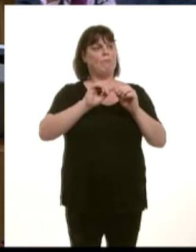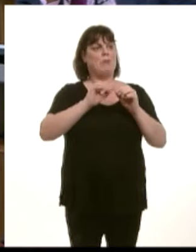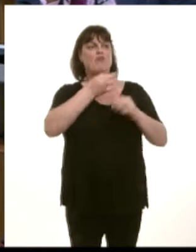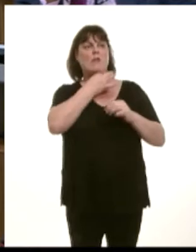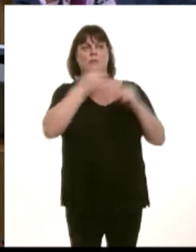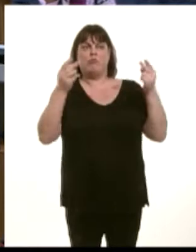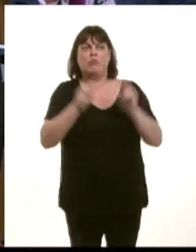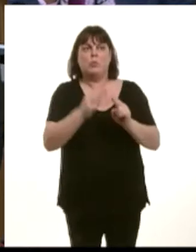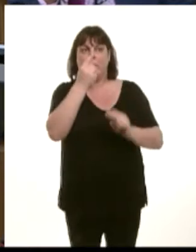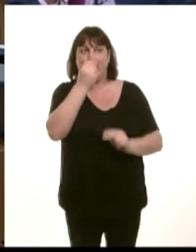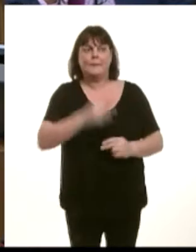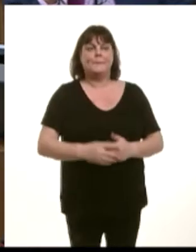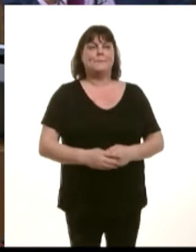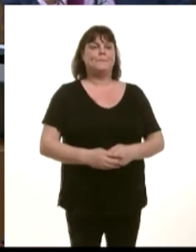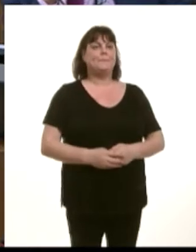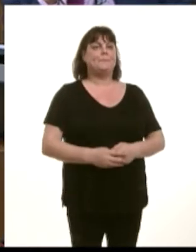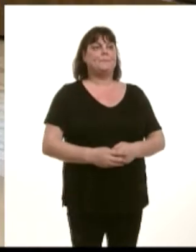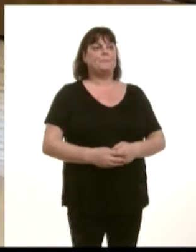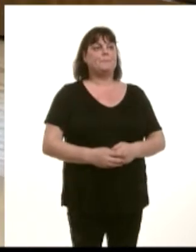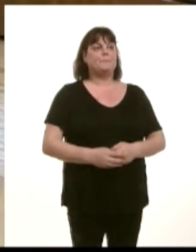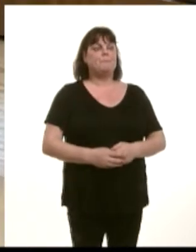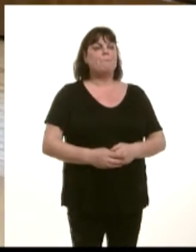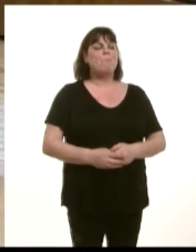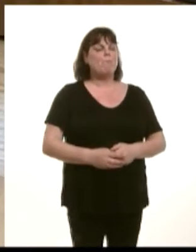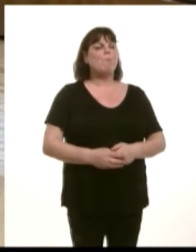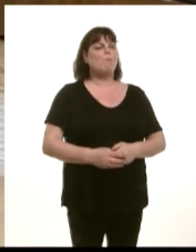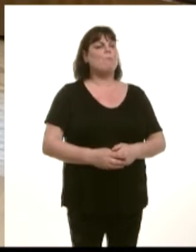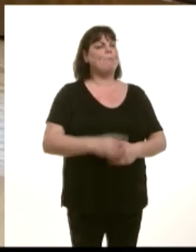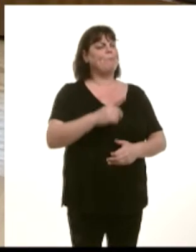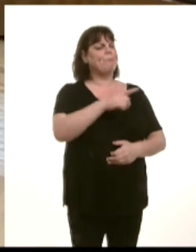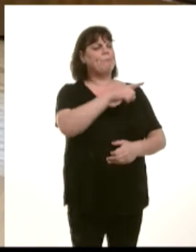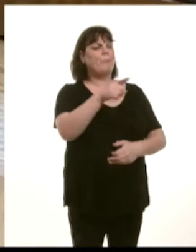Davies: One of the simplest ways, obviously, that would support many people in communities